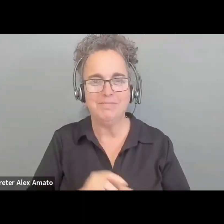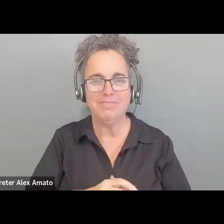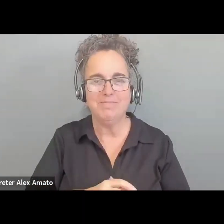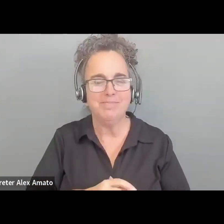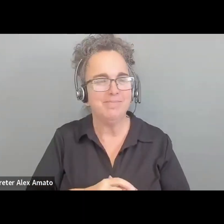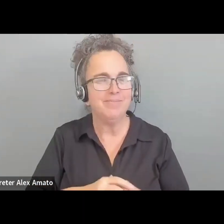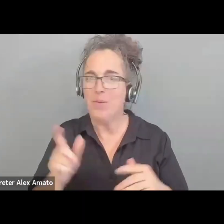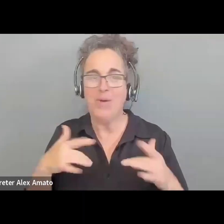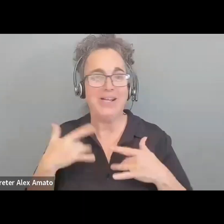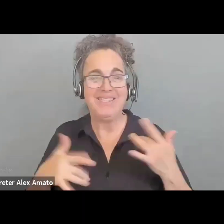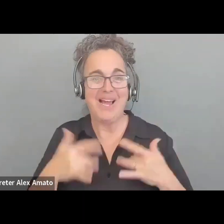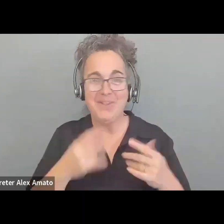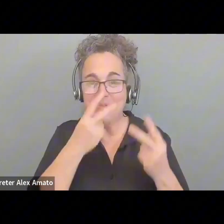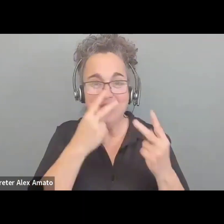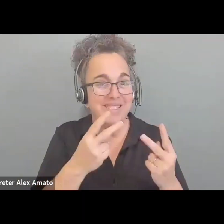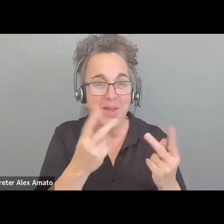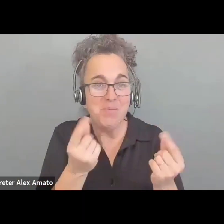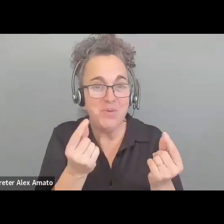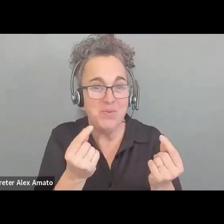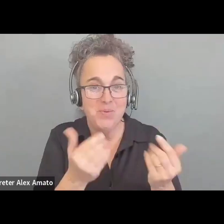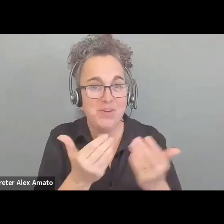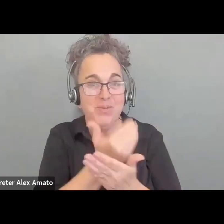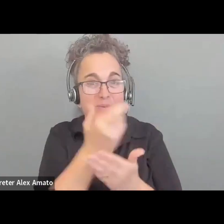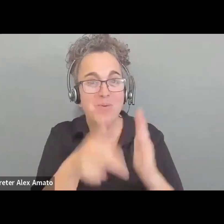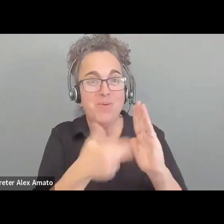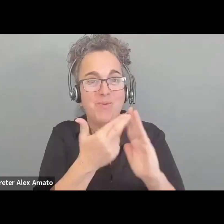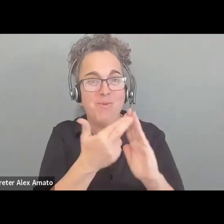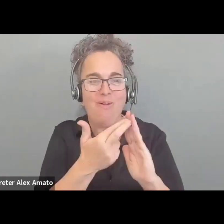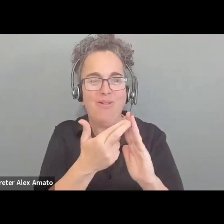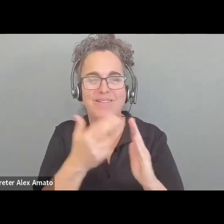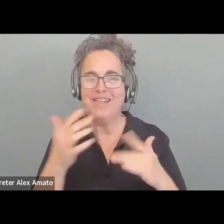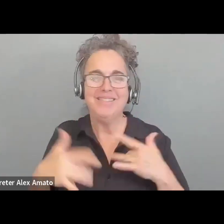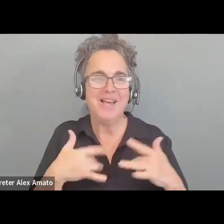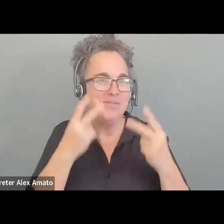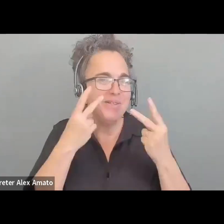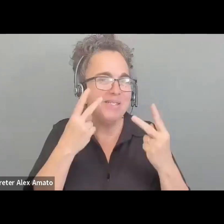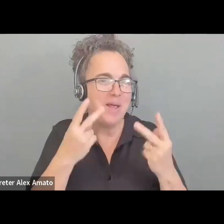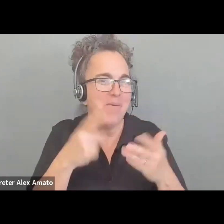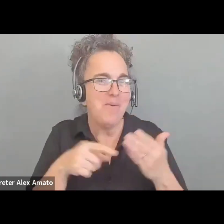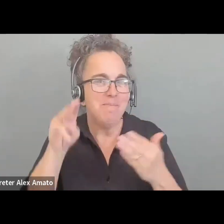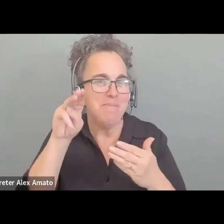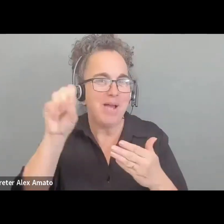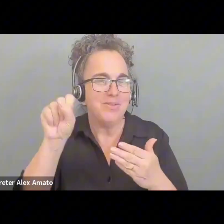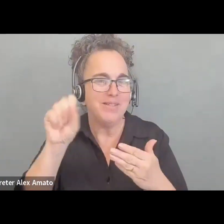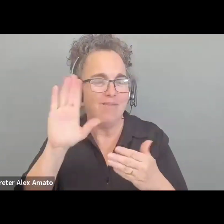We're excited to see where you go in your new role and are excited to keep seeing what Microsoft is working on.